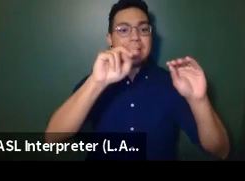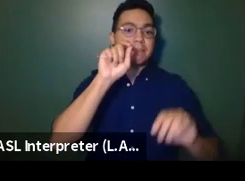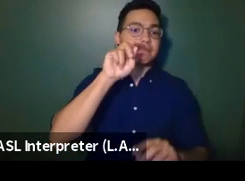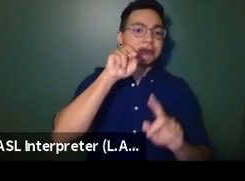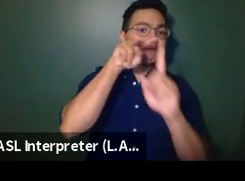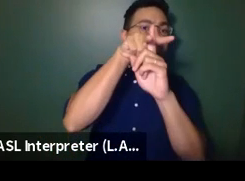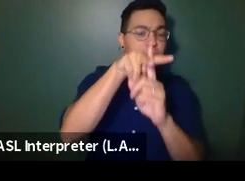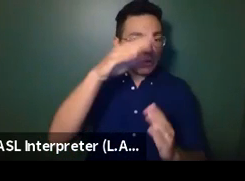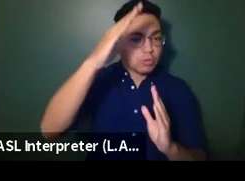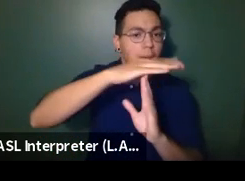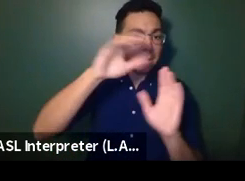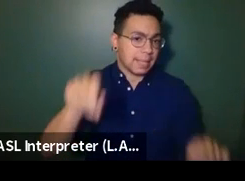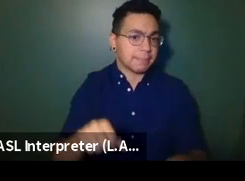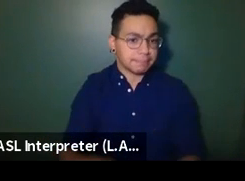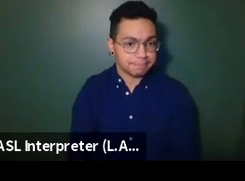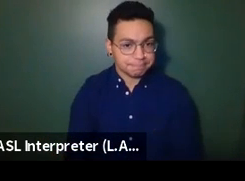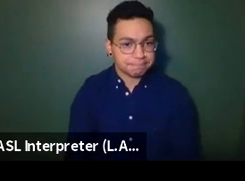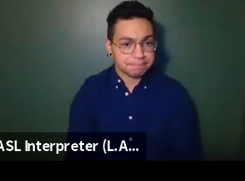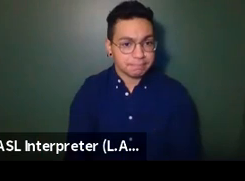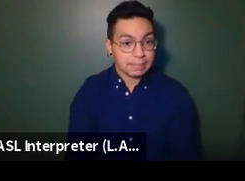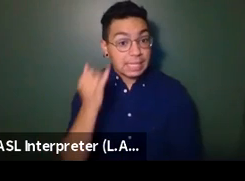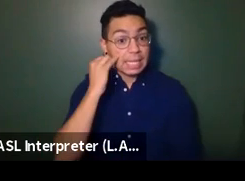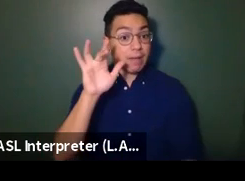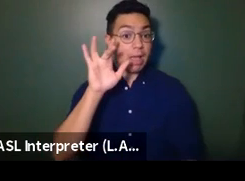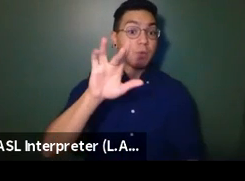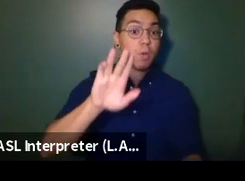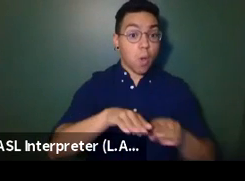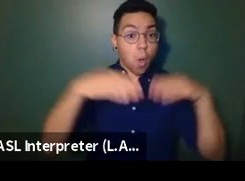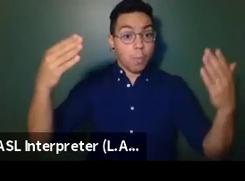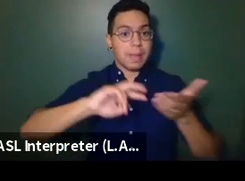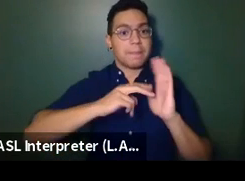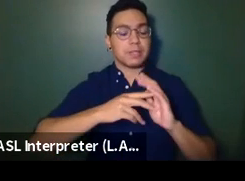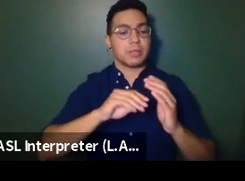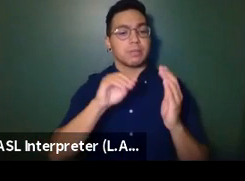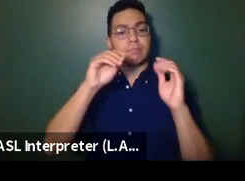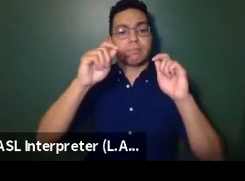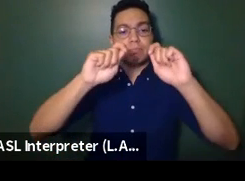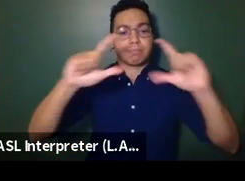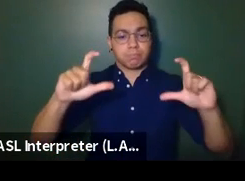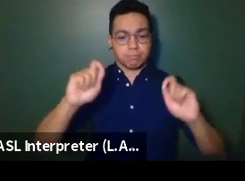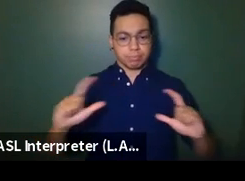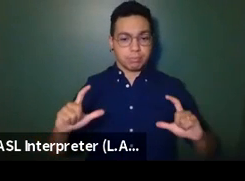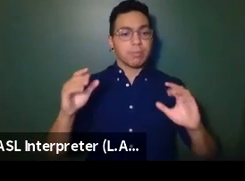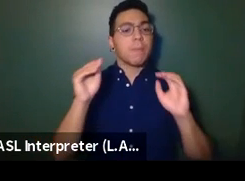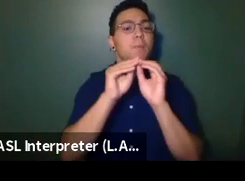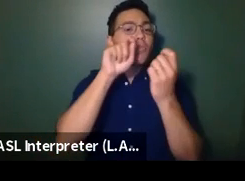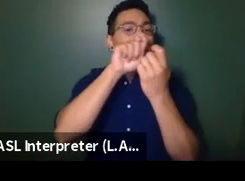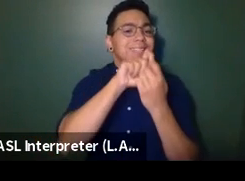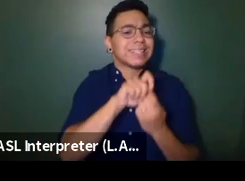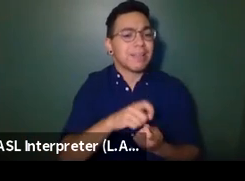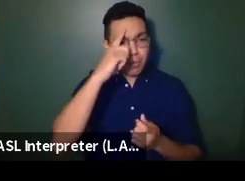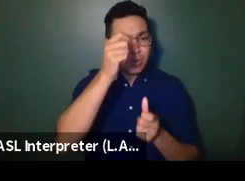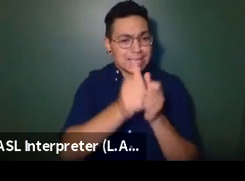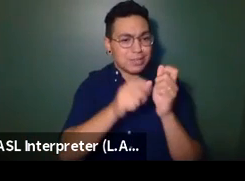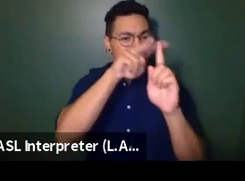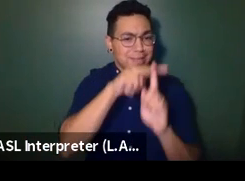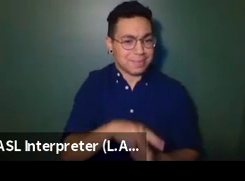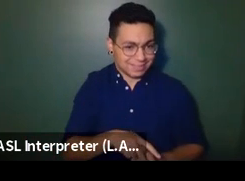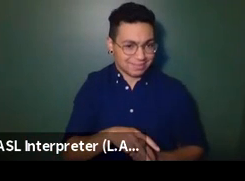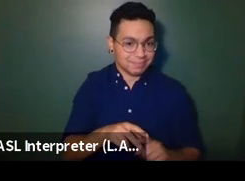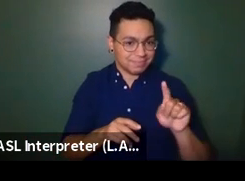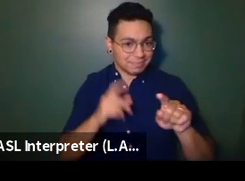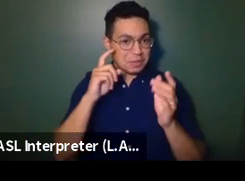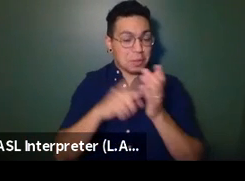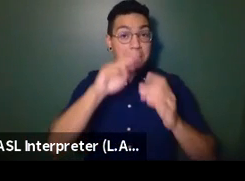Katherine Livick - ESD 112: And if I open it, this pulls down a little more detail on each assignment in the topic. And if I